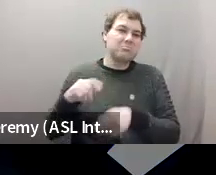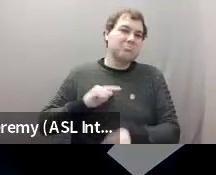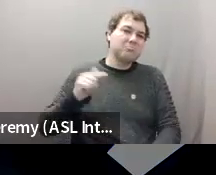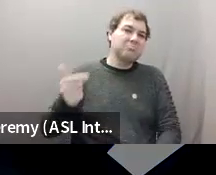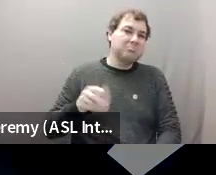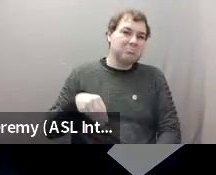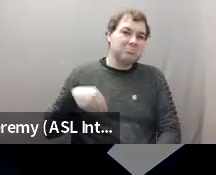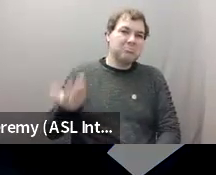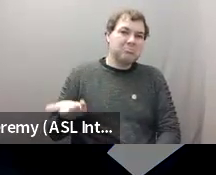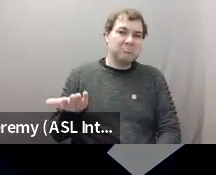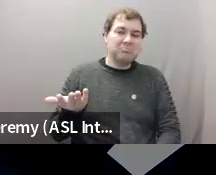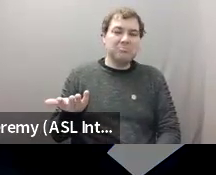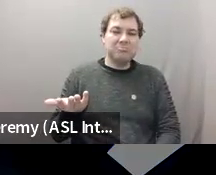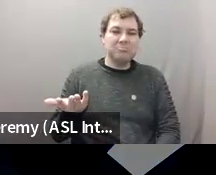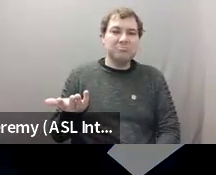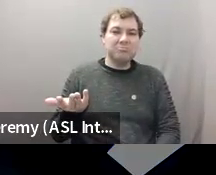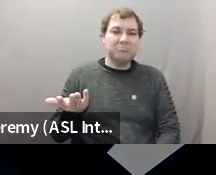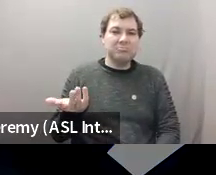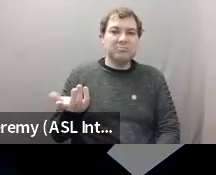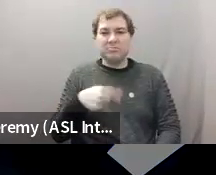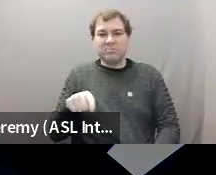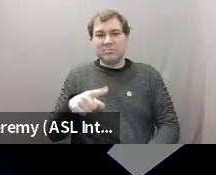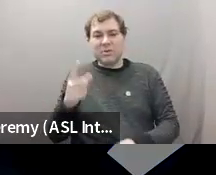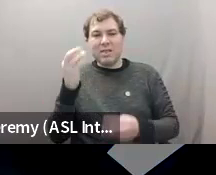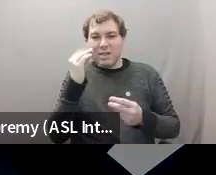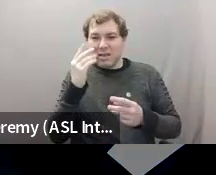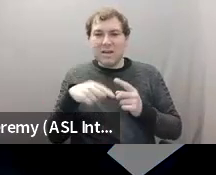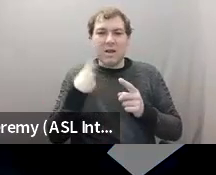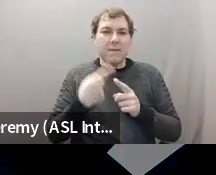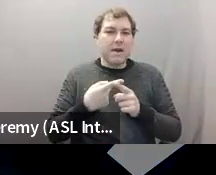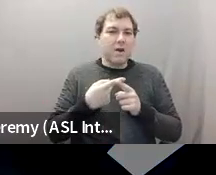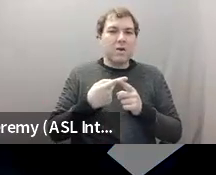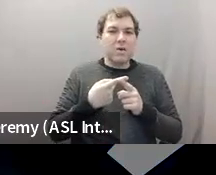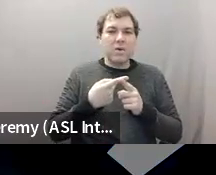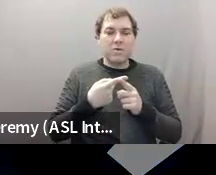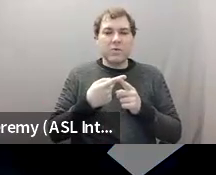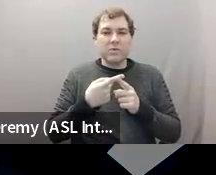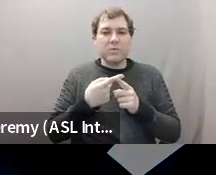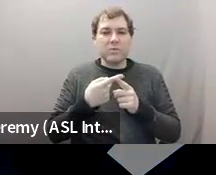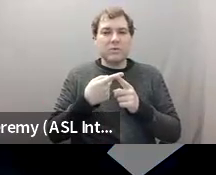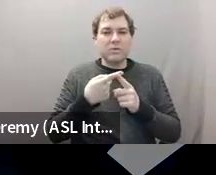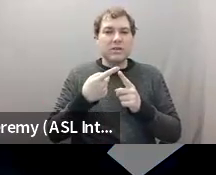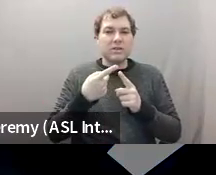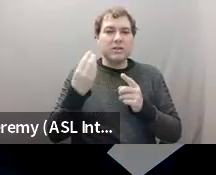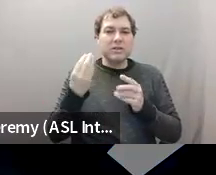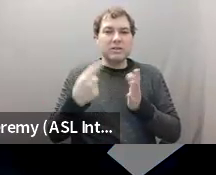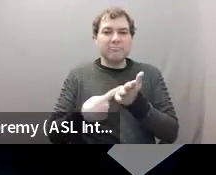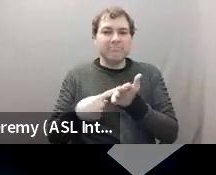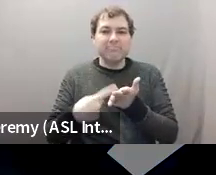james turner: other individuals that are thinking about taking them. The principal training, if not next week. james turner: and the New York piece here.